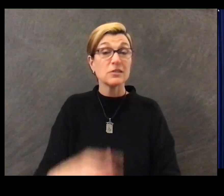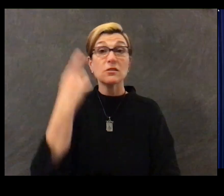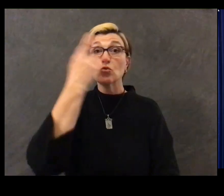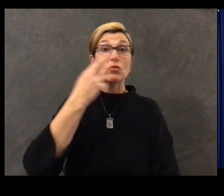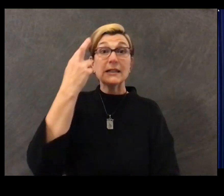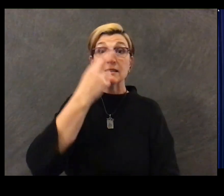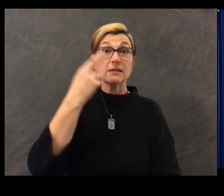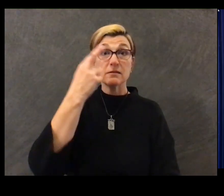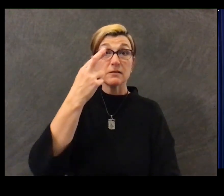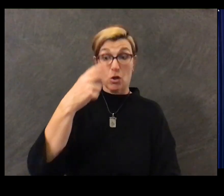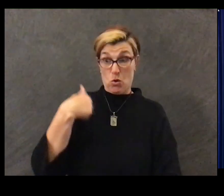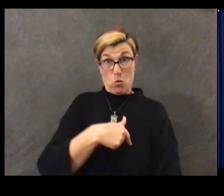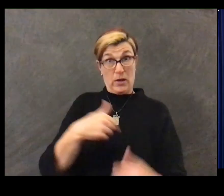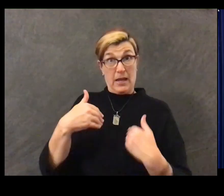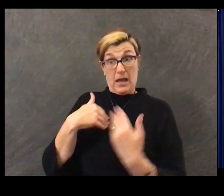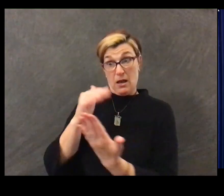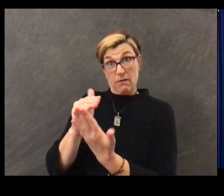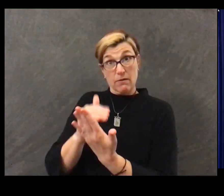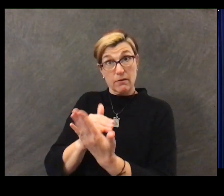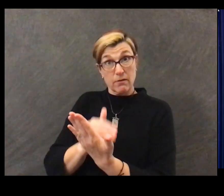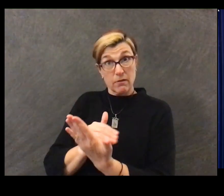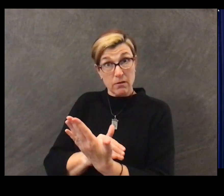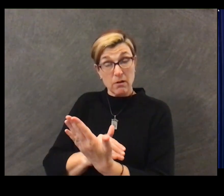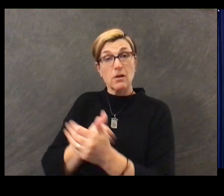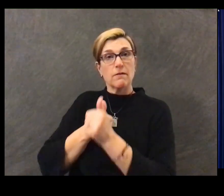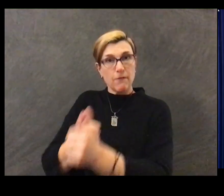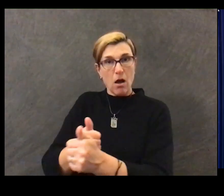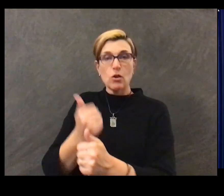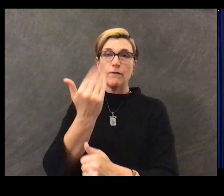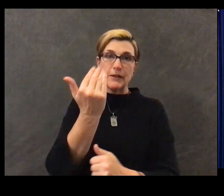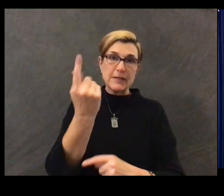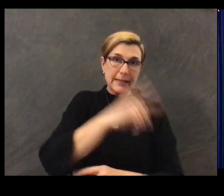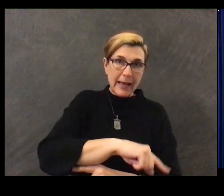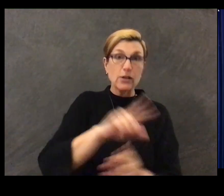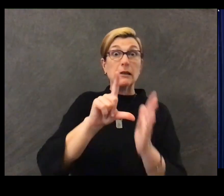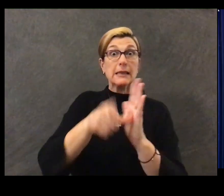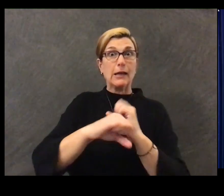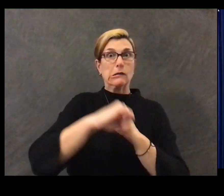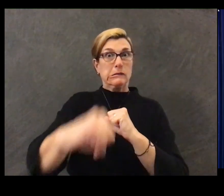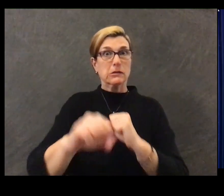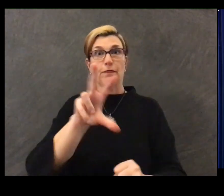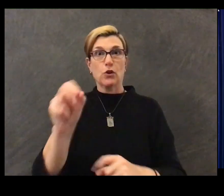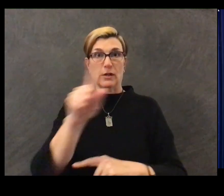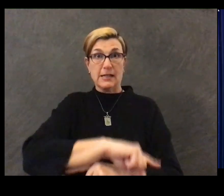with the first 15 days and then the 30 day mitigation program of physical